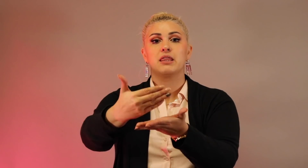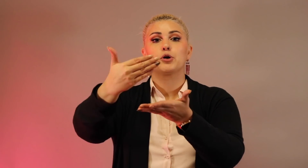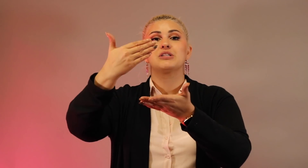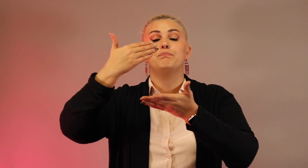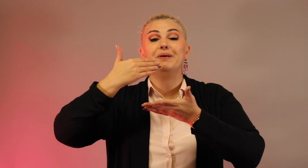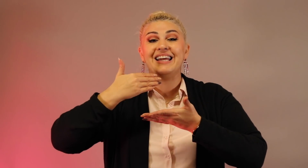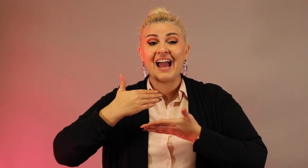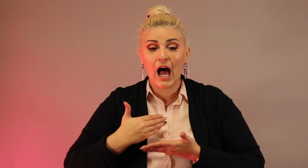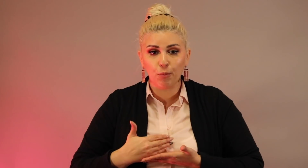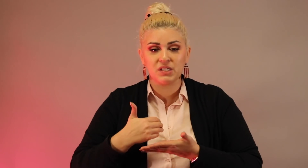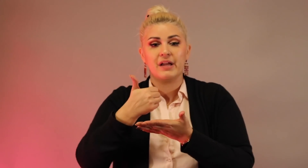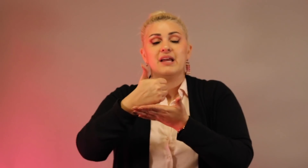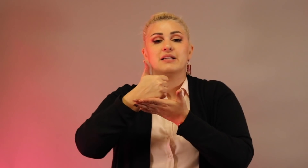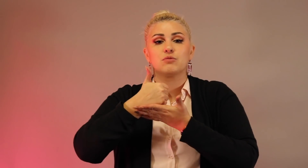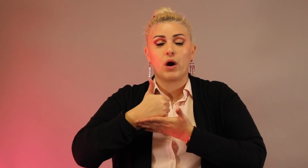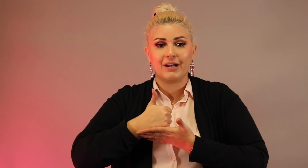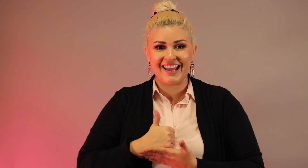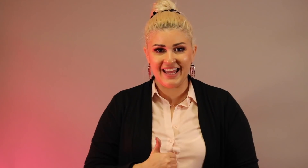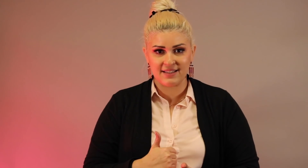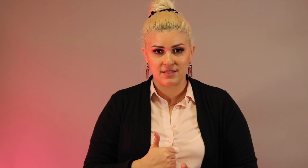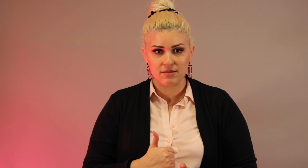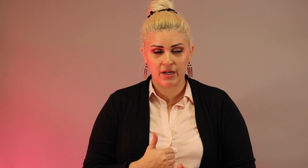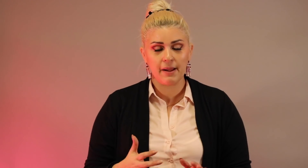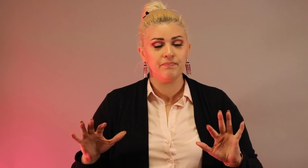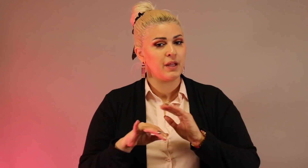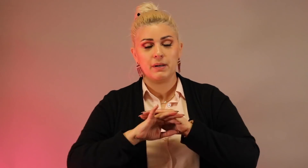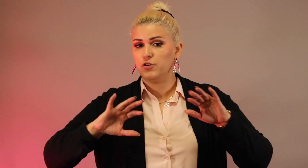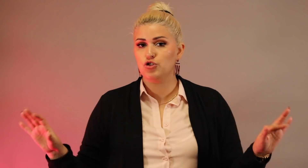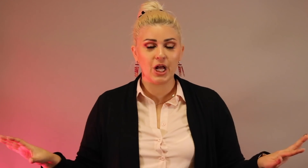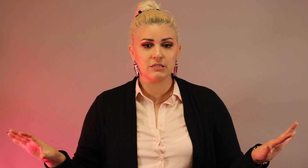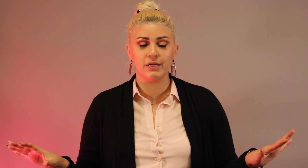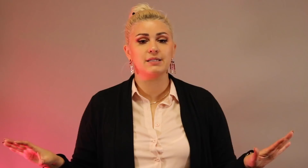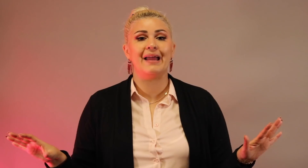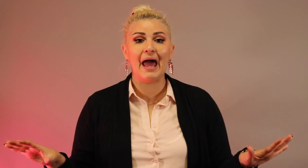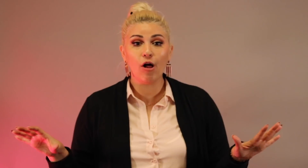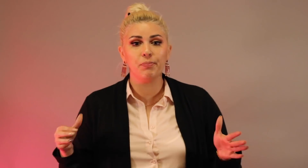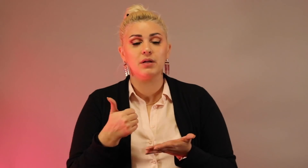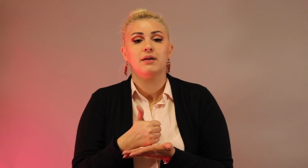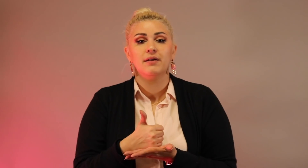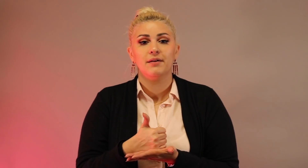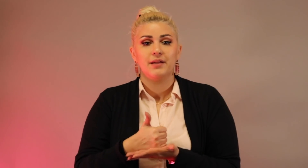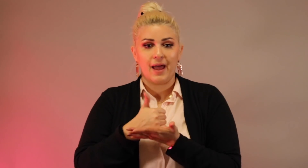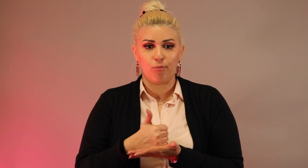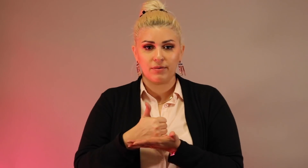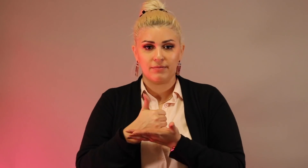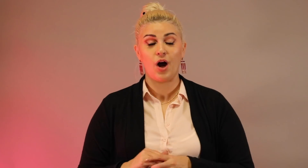and the person being helped is where it ends, okay. But if you just want to say help, help.